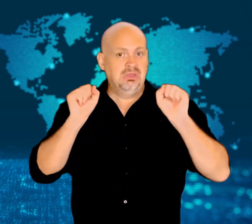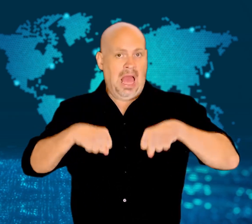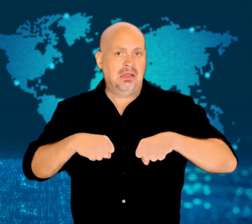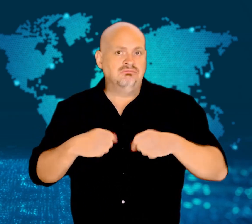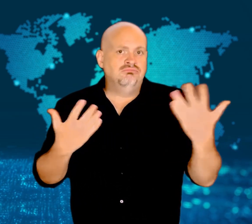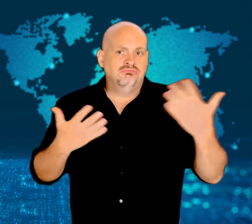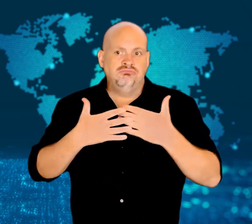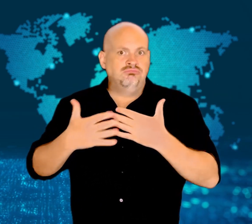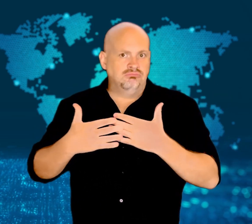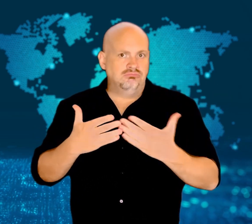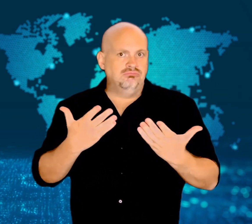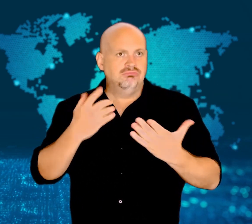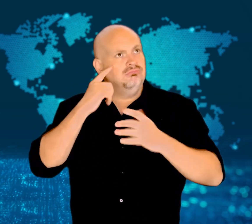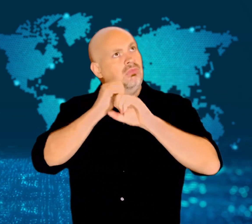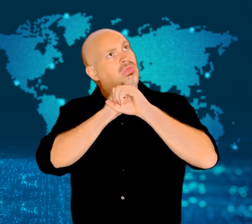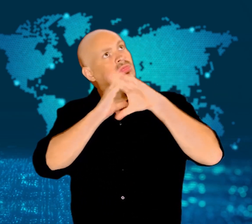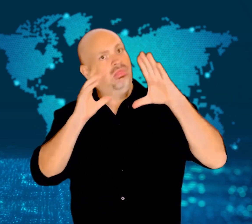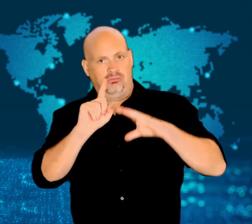a "special operation".,